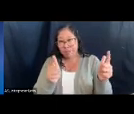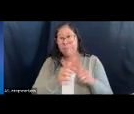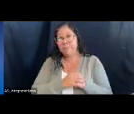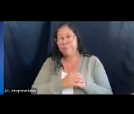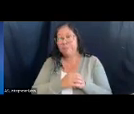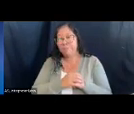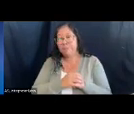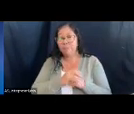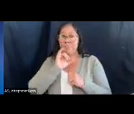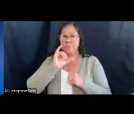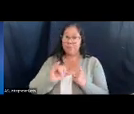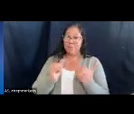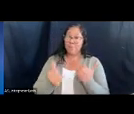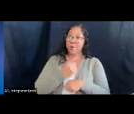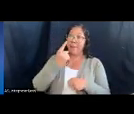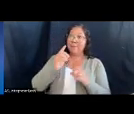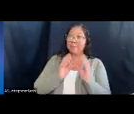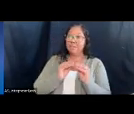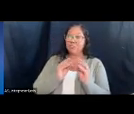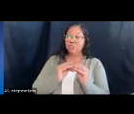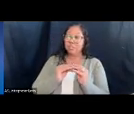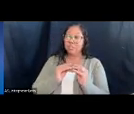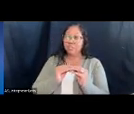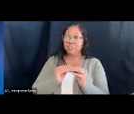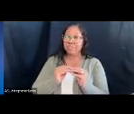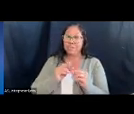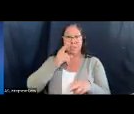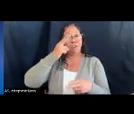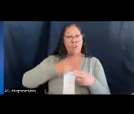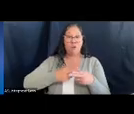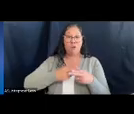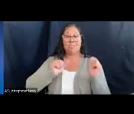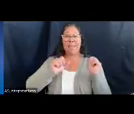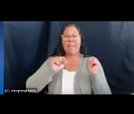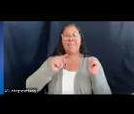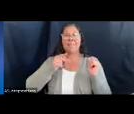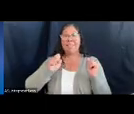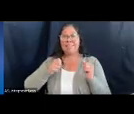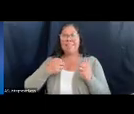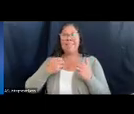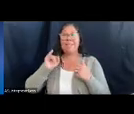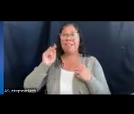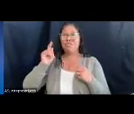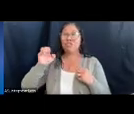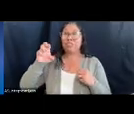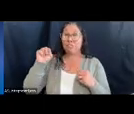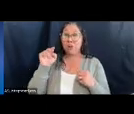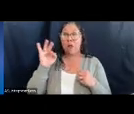So, that brings us to today's session called At the Intersection of Race and Disability,